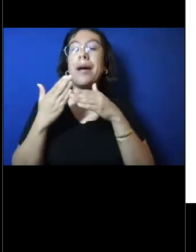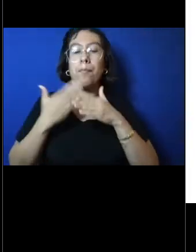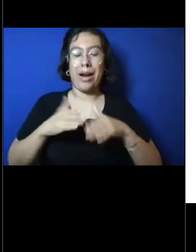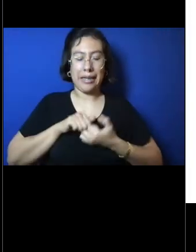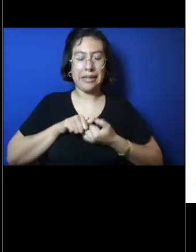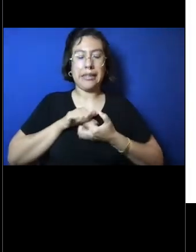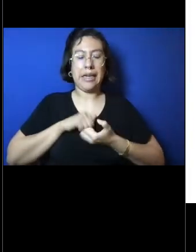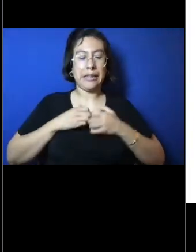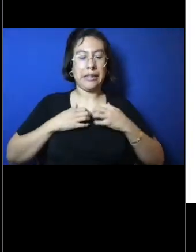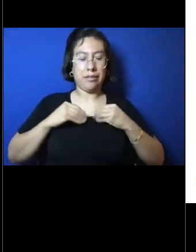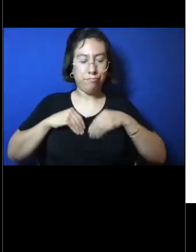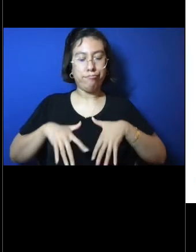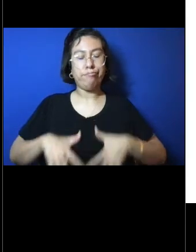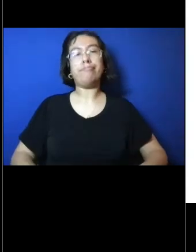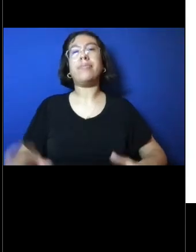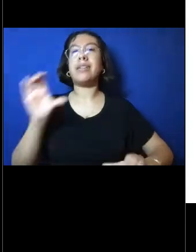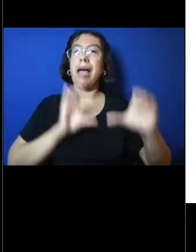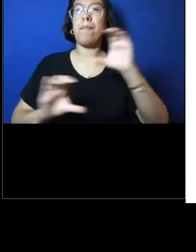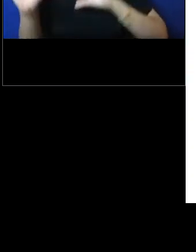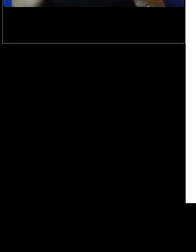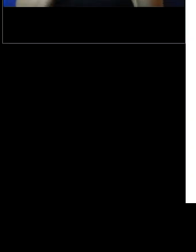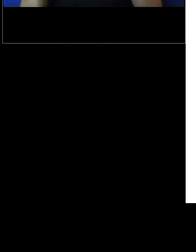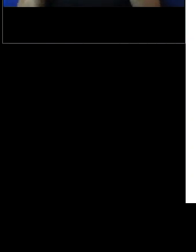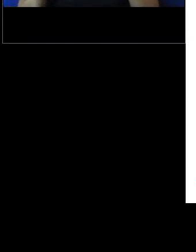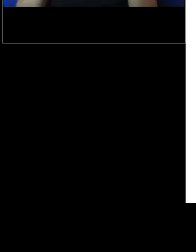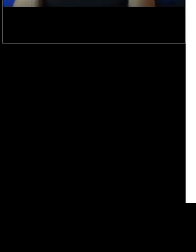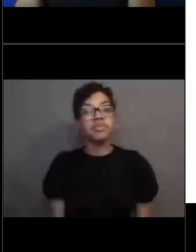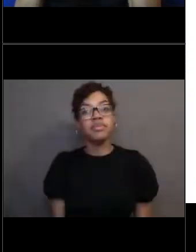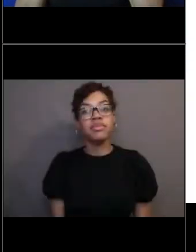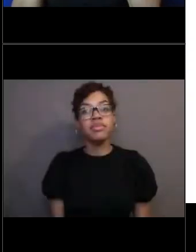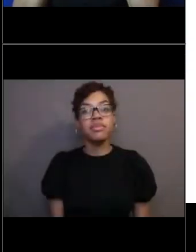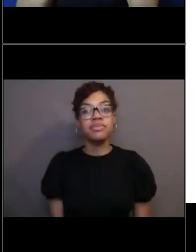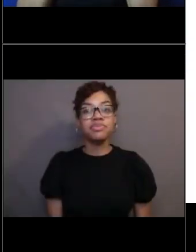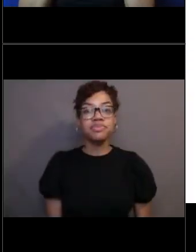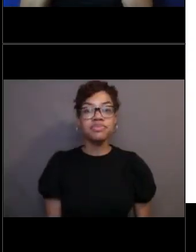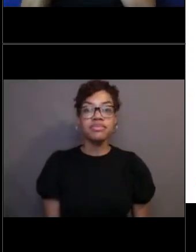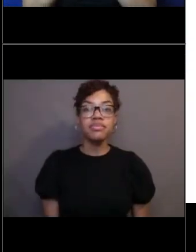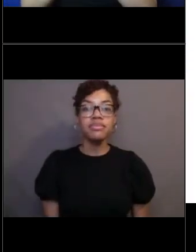There's a few different things that we get from the tissue samples, and it all relates to getting a better understanding